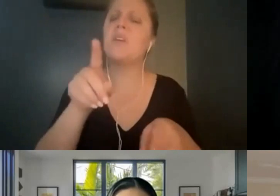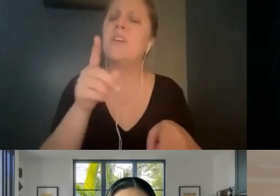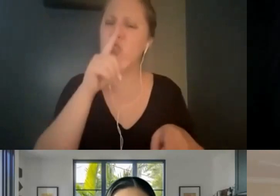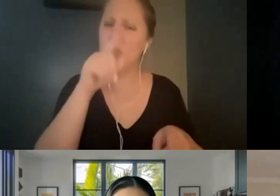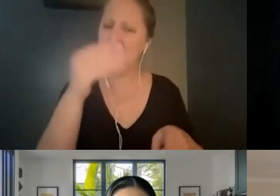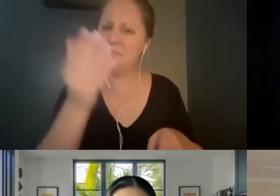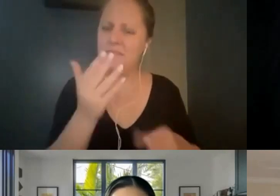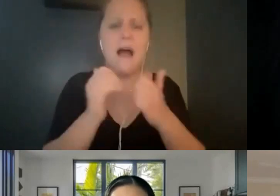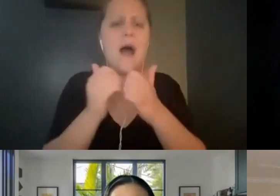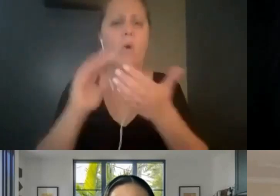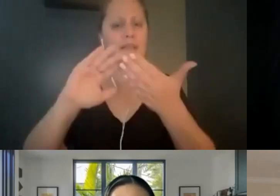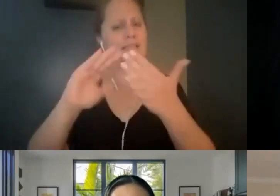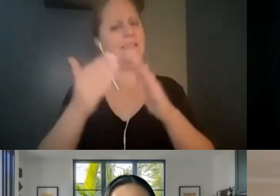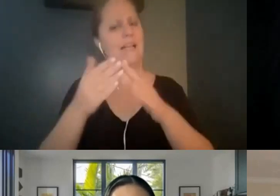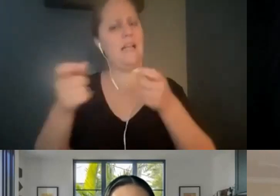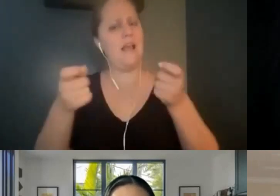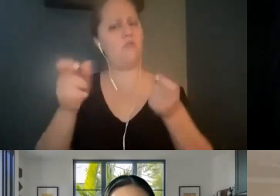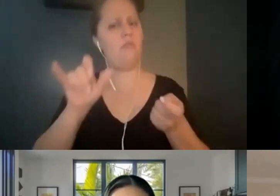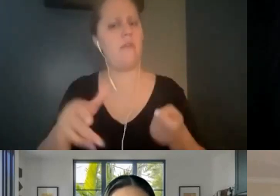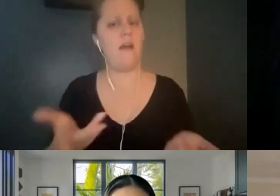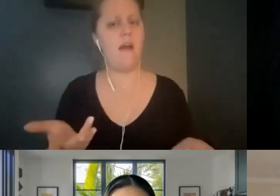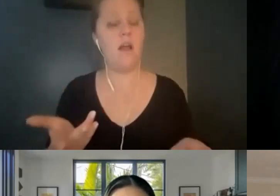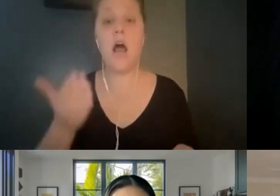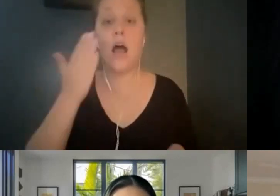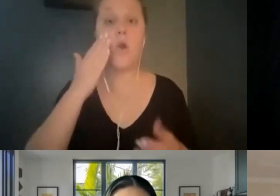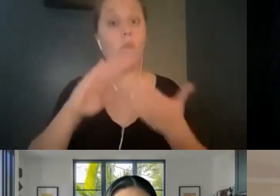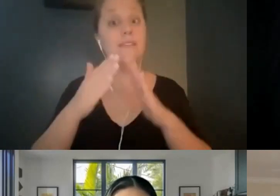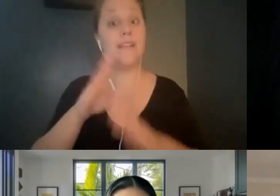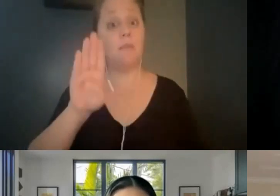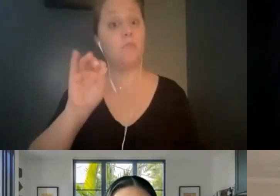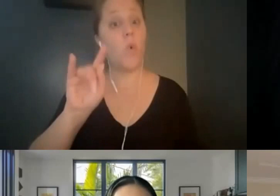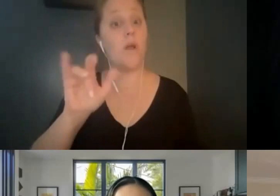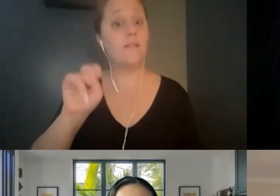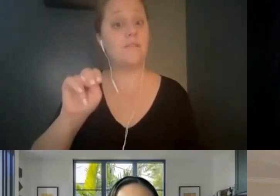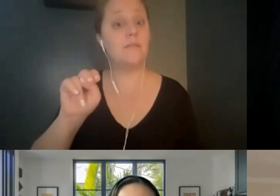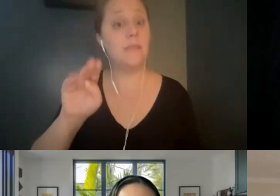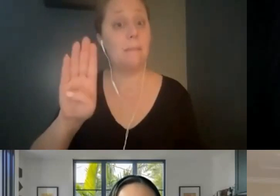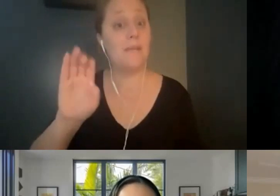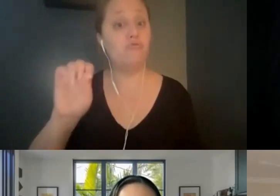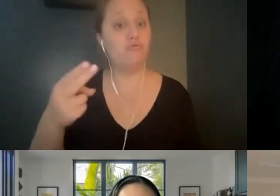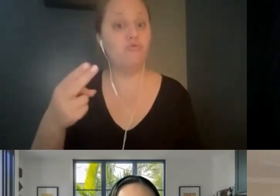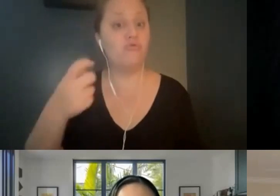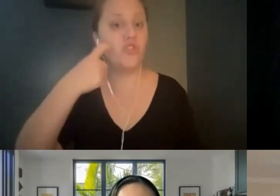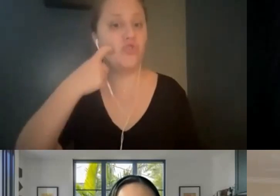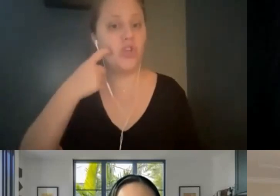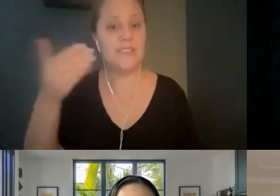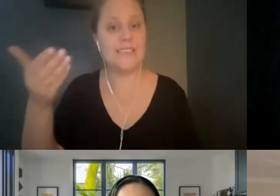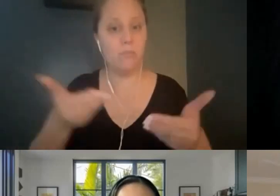navigate with that and I know that the City of Boynton Beach has just recently employed Jan who's on this call.